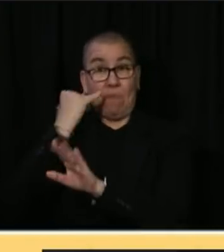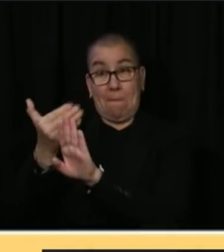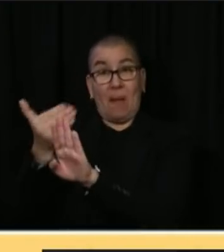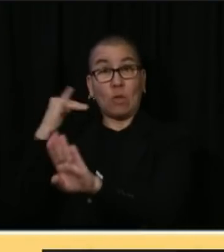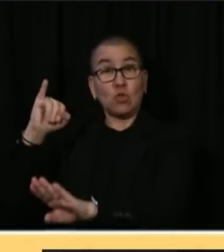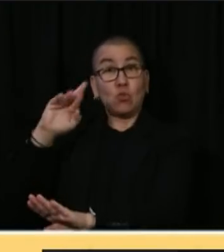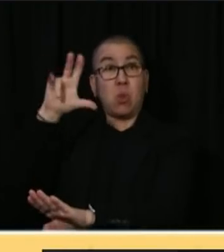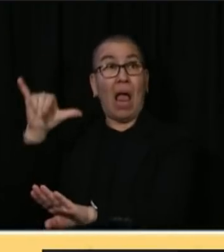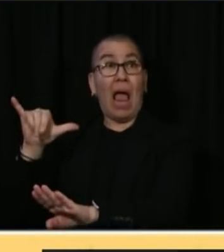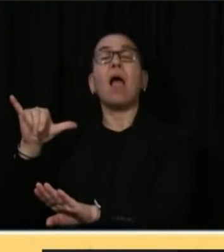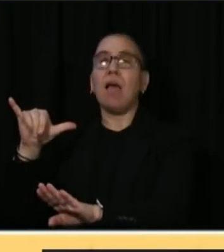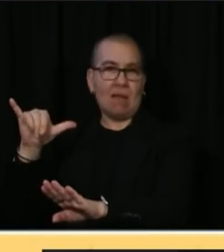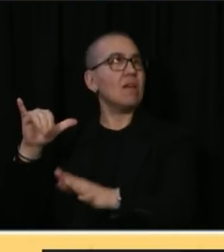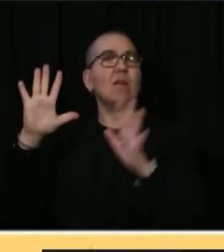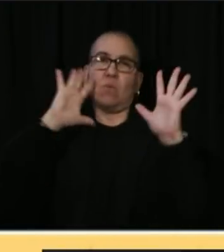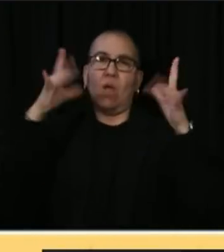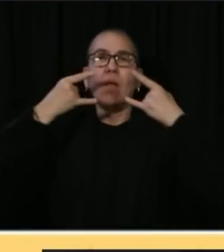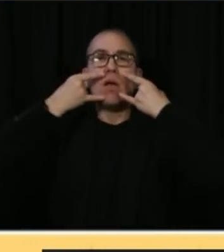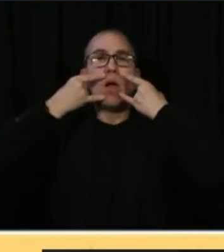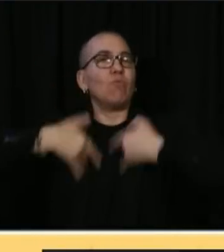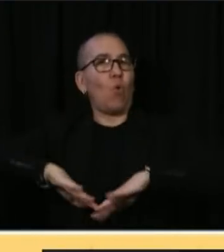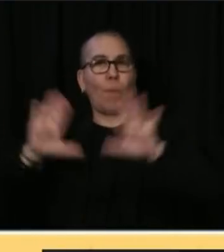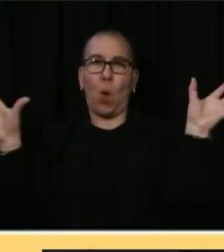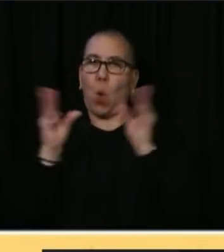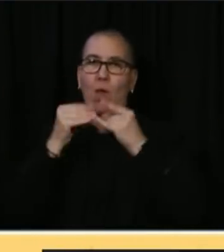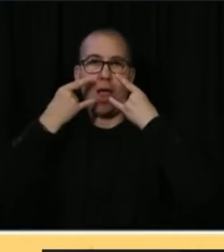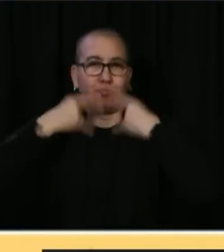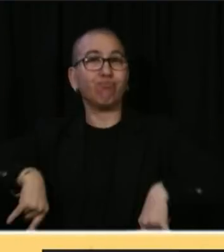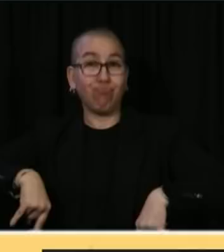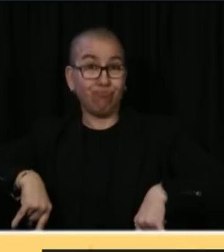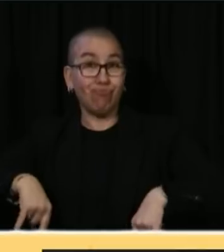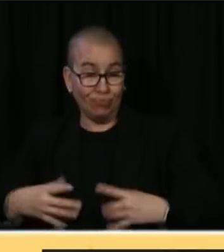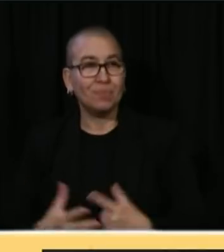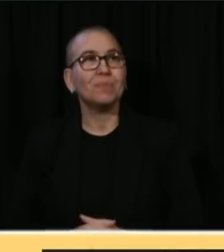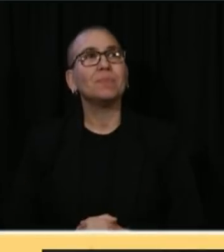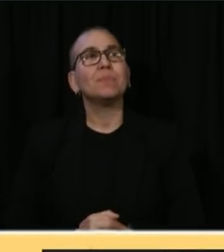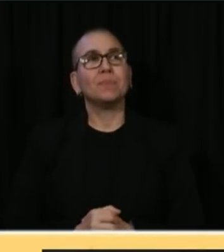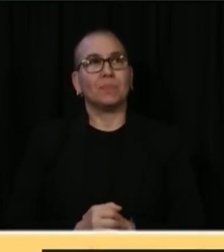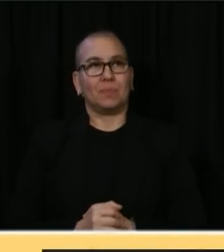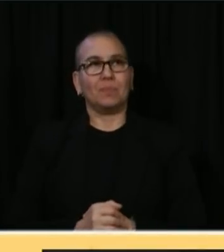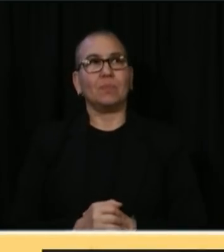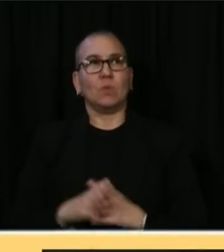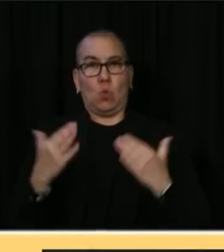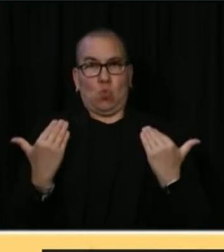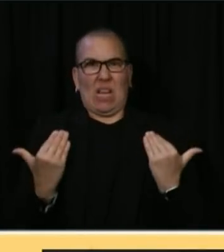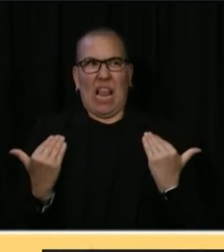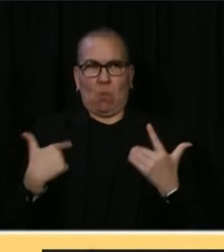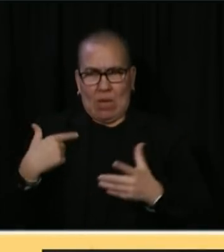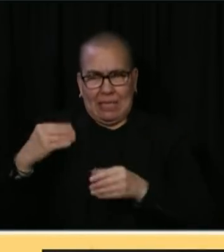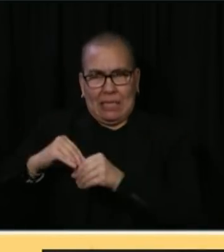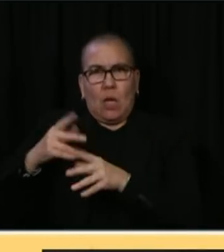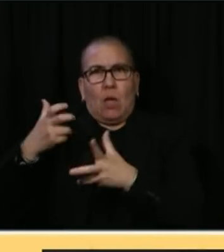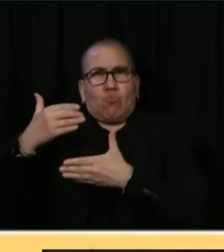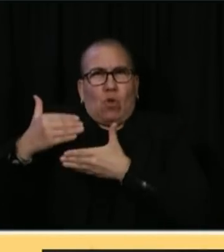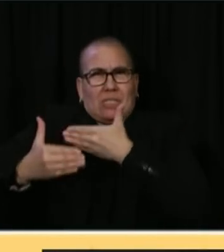MAY 28th, WE WILL DROP THE STATE MASK MANDATE BY JULY 1 OR